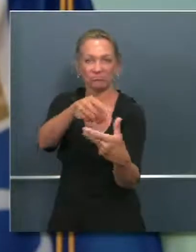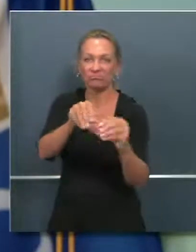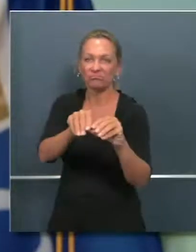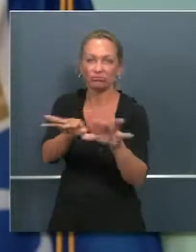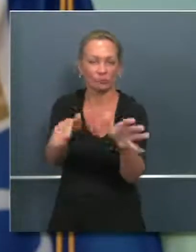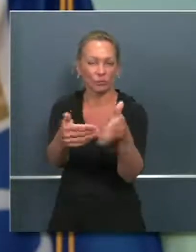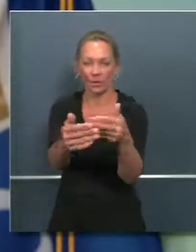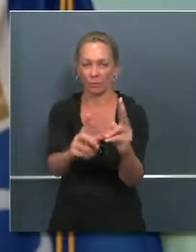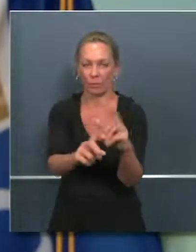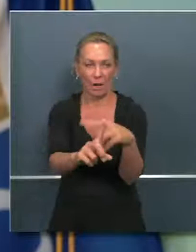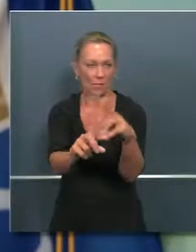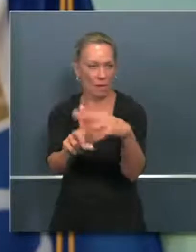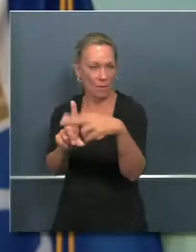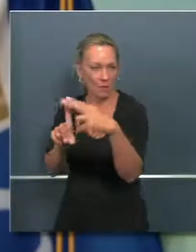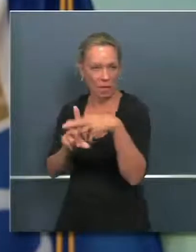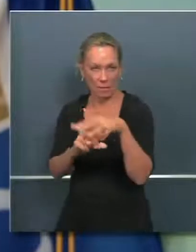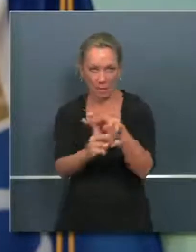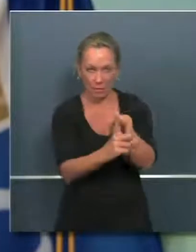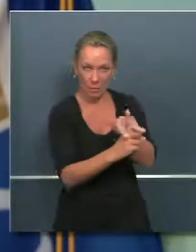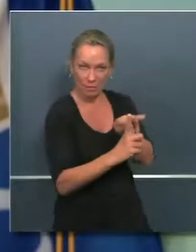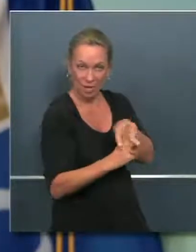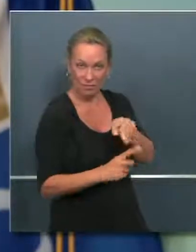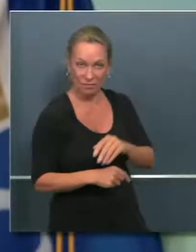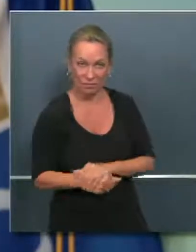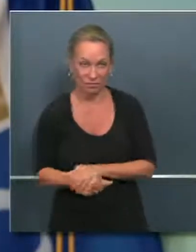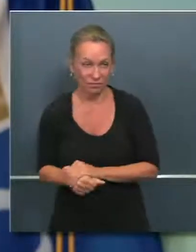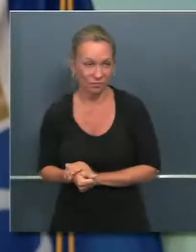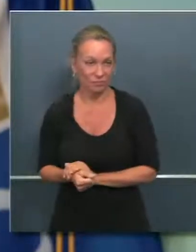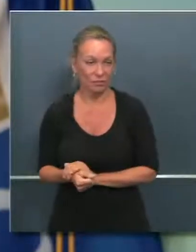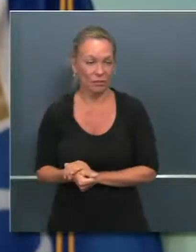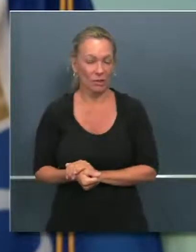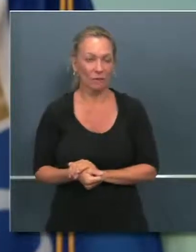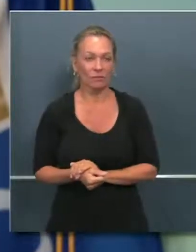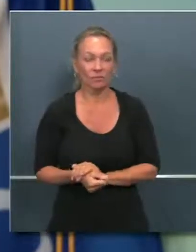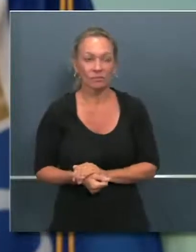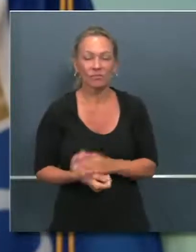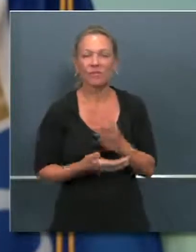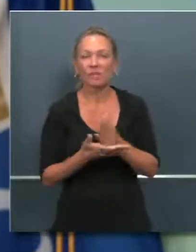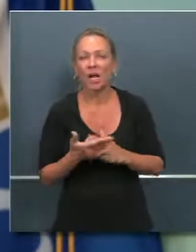we nev saw deaths increasing in certain parts of the state we did not see that in other parts